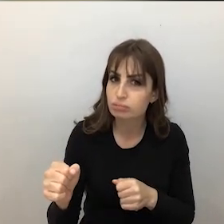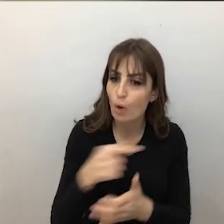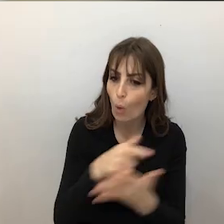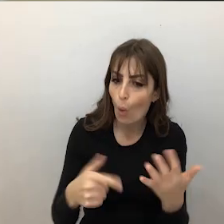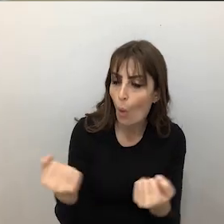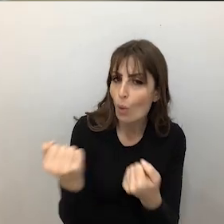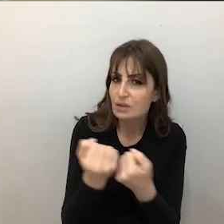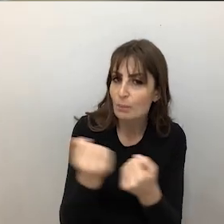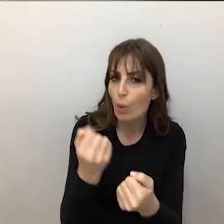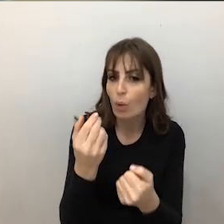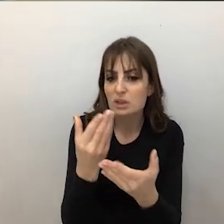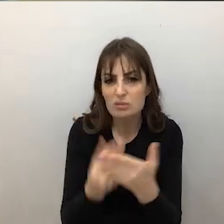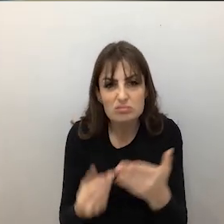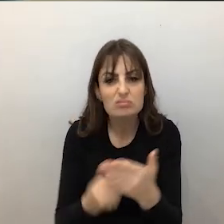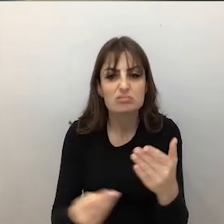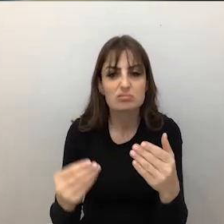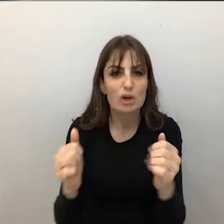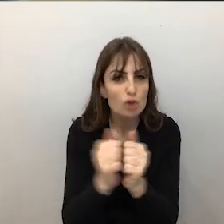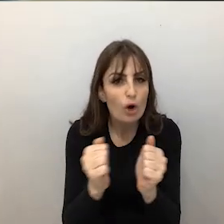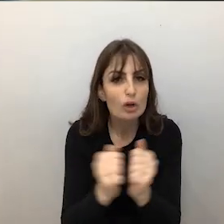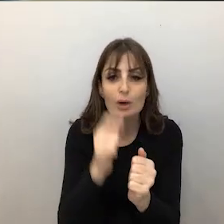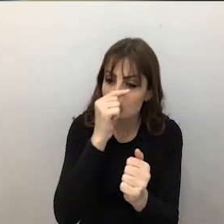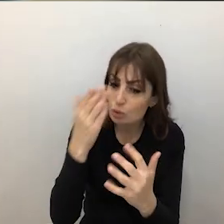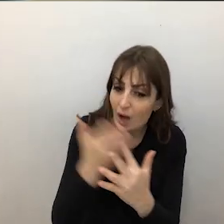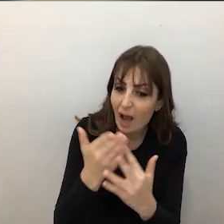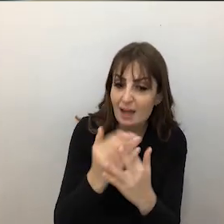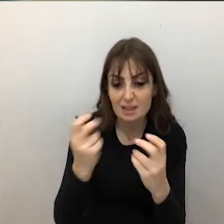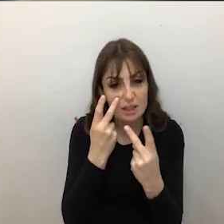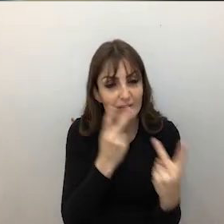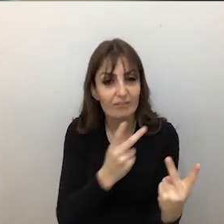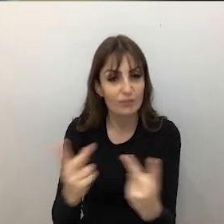of the supporting materials and the supporting docs you could access them and view those within